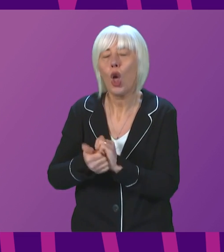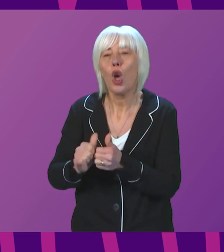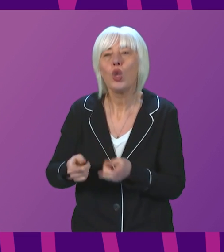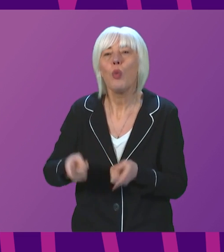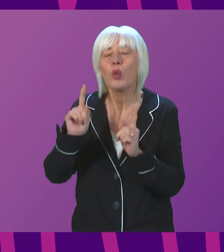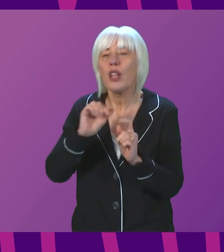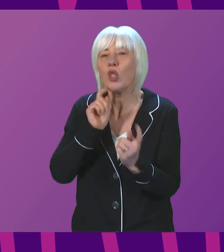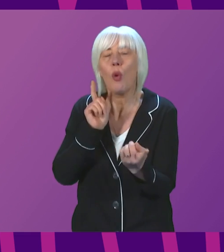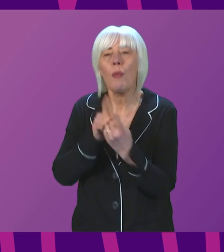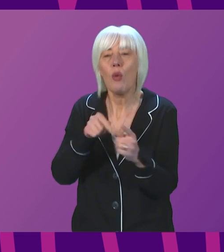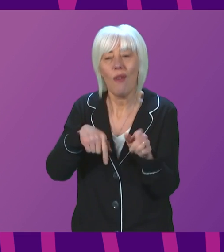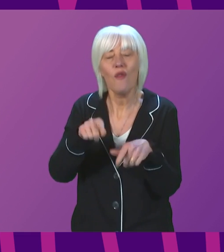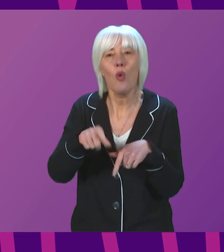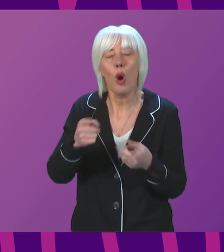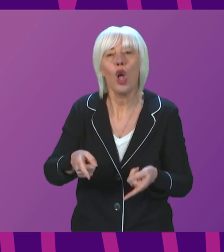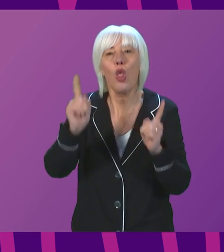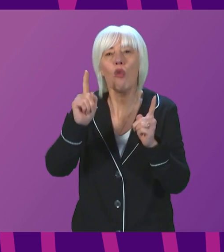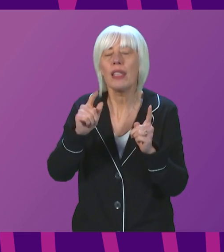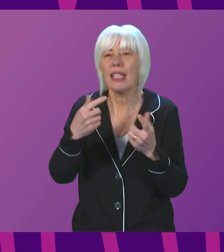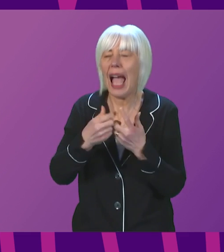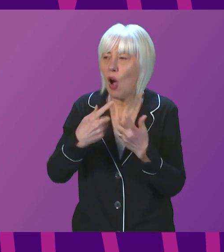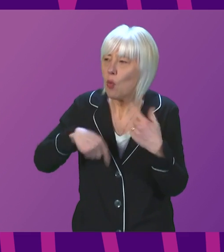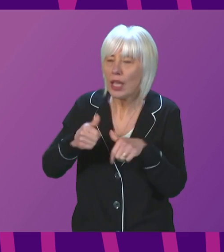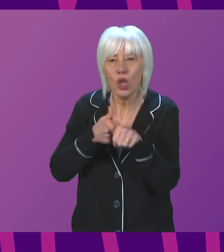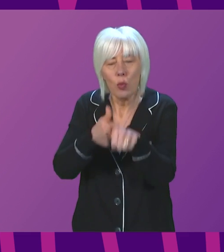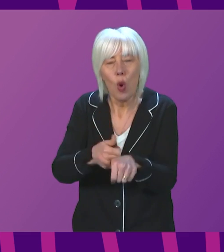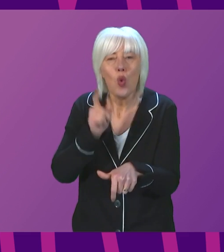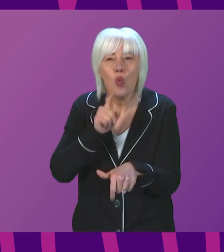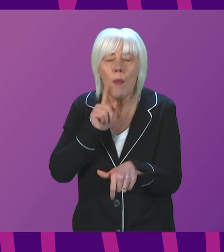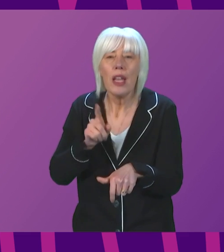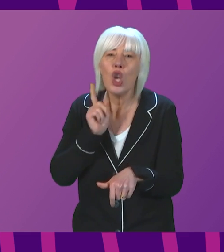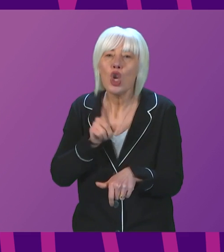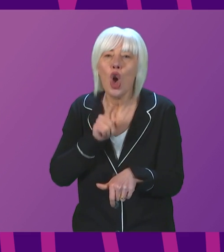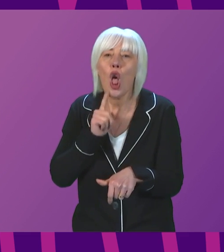in the near future to discuss what further steps they could take to support women and girls in the sport more generally.